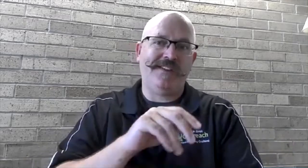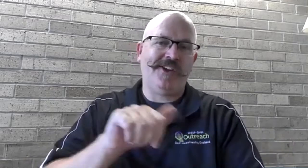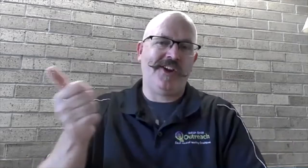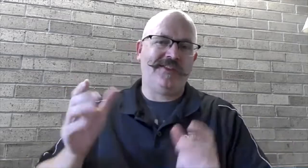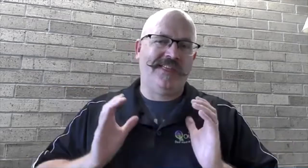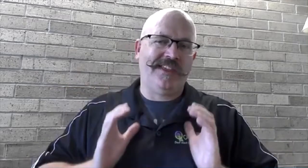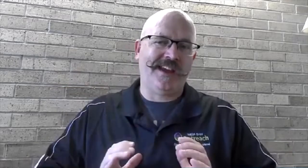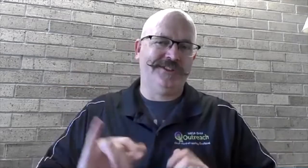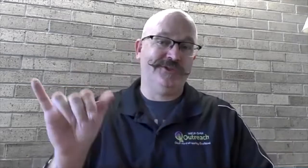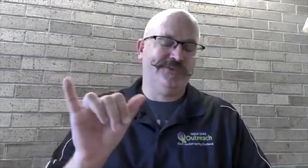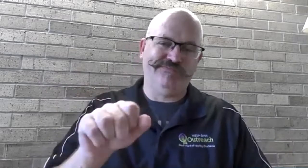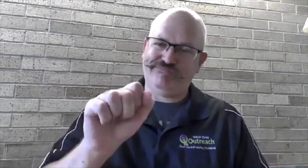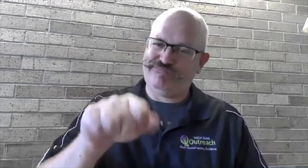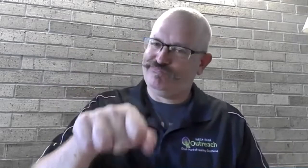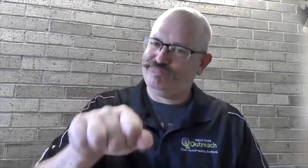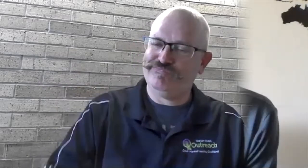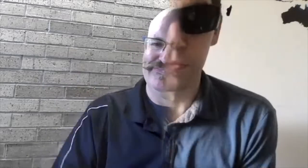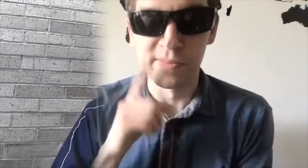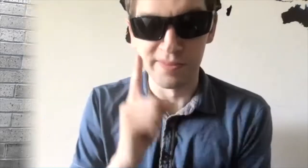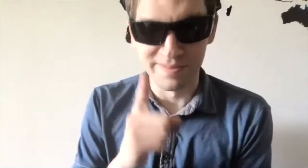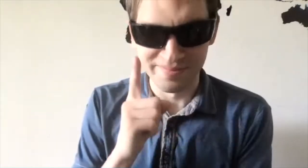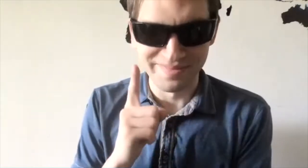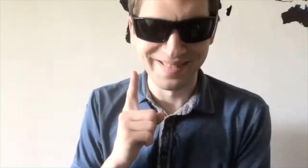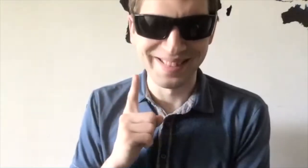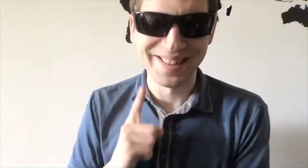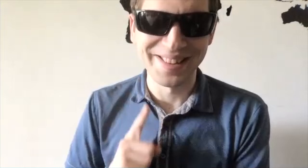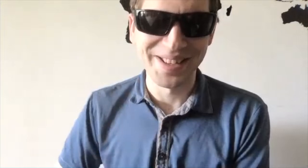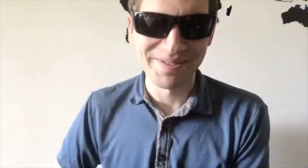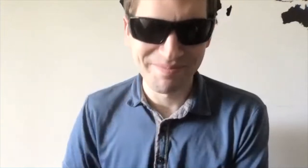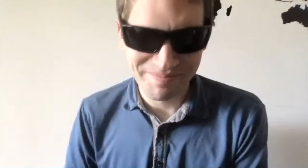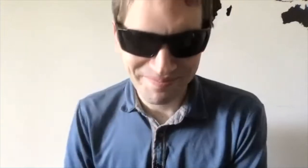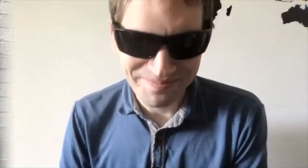(Scott) I'm sure it's not only frustrating for yourself but it could be for other clients as well.